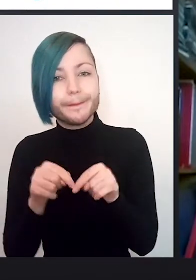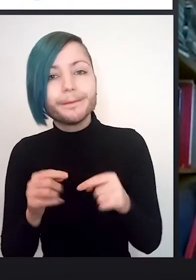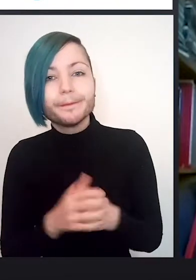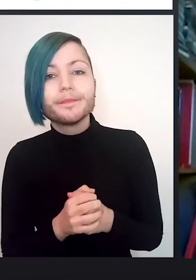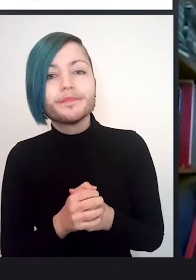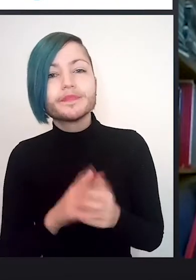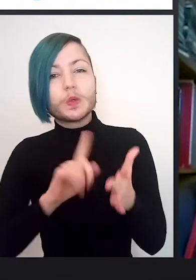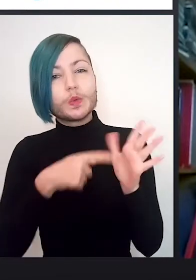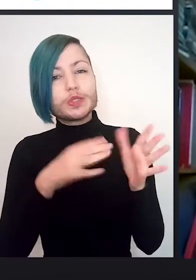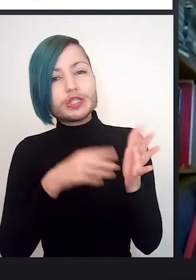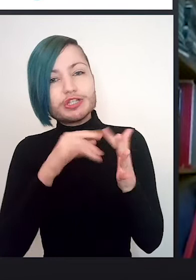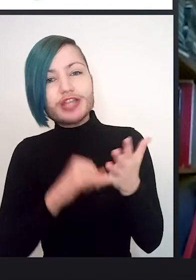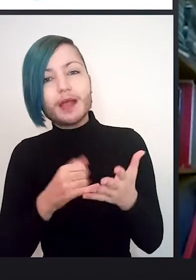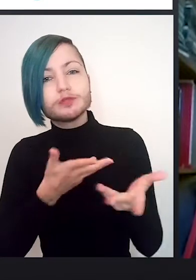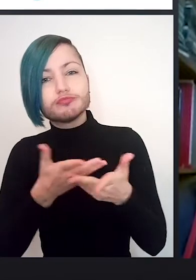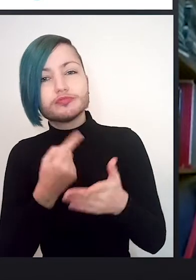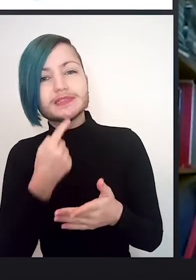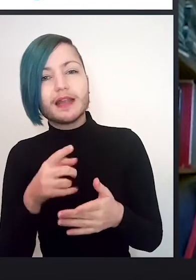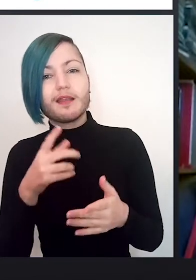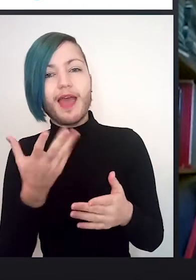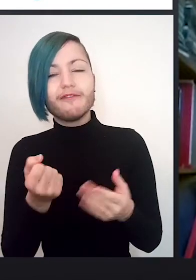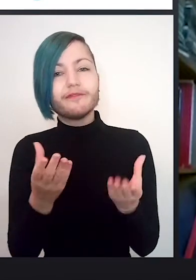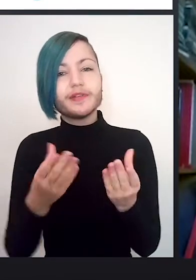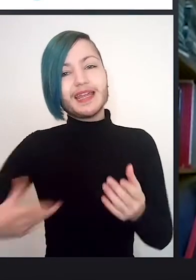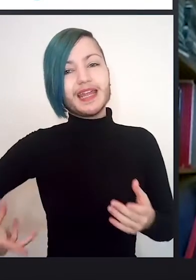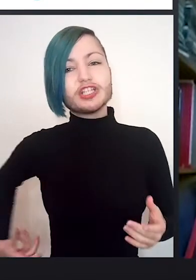And James talked about the fact that they put a little numbing injection into the back as